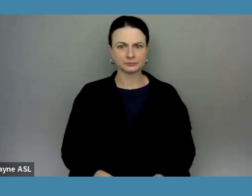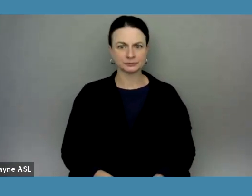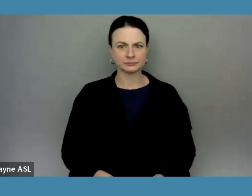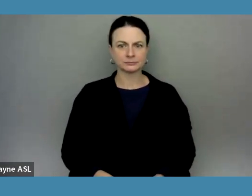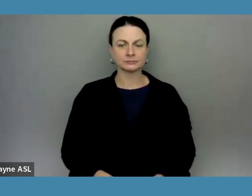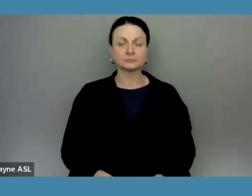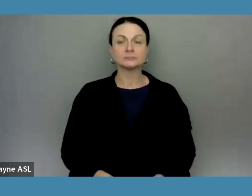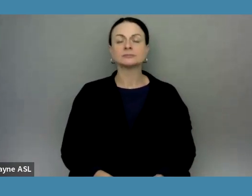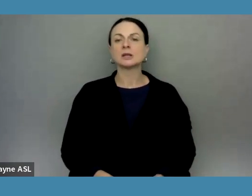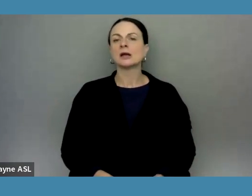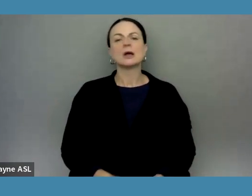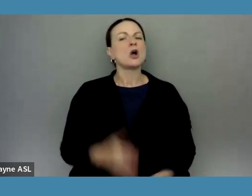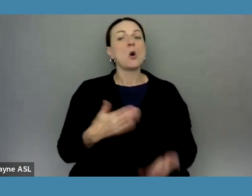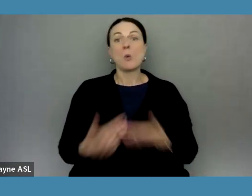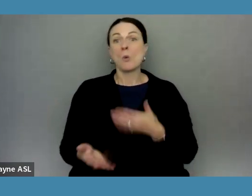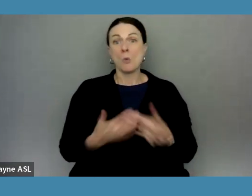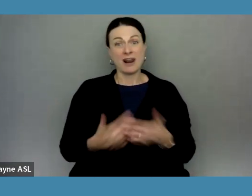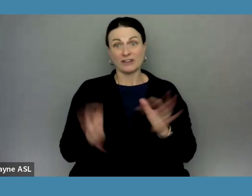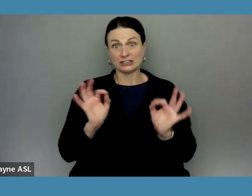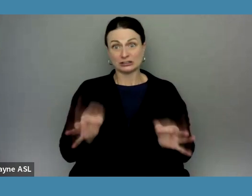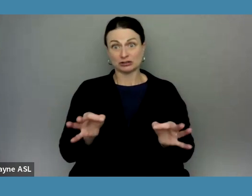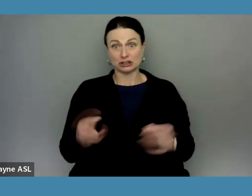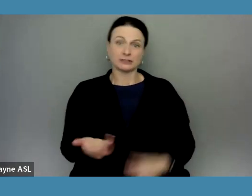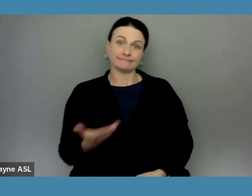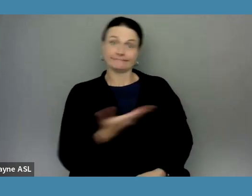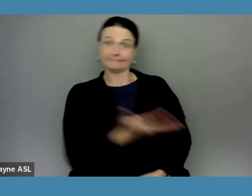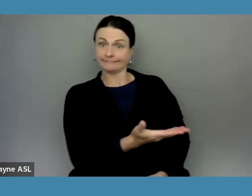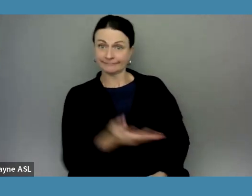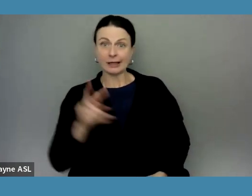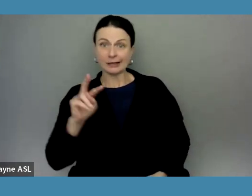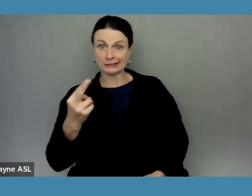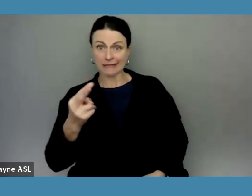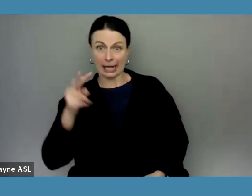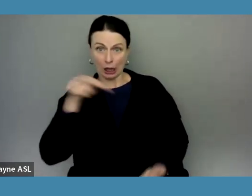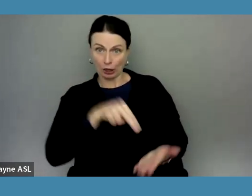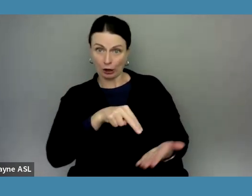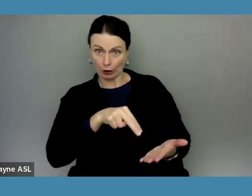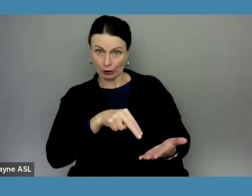whatever determination they make at the notice of plan appeal resolution when they issue